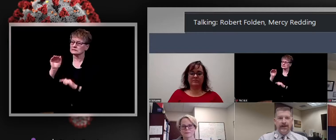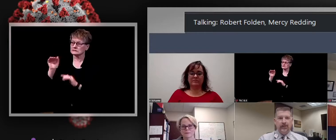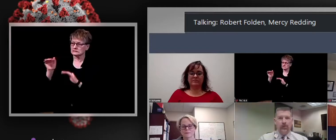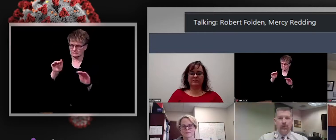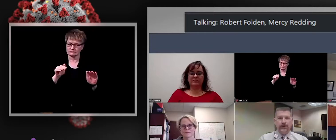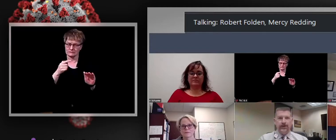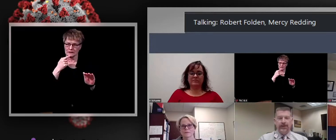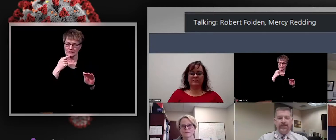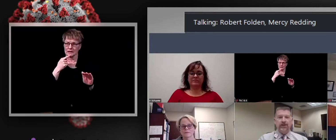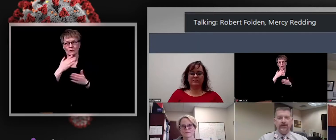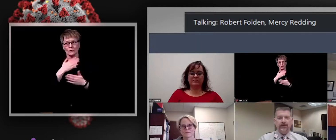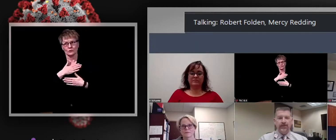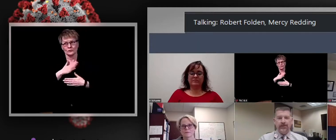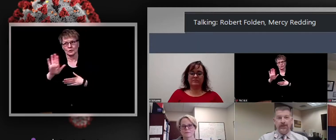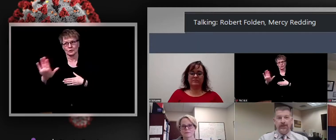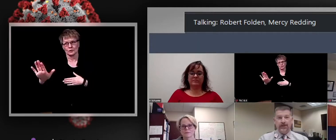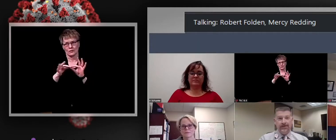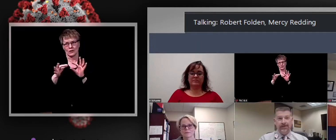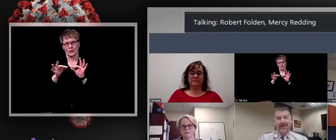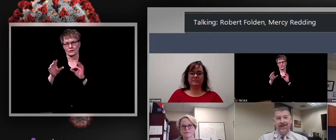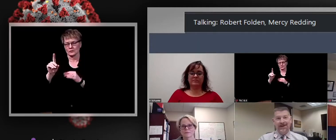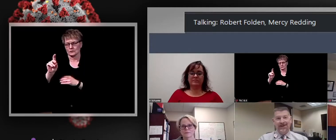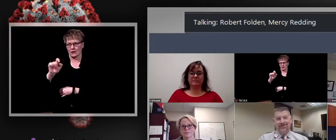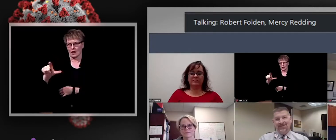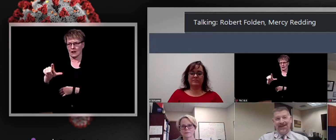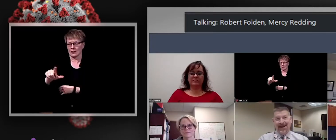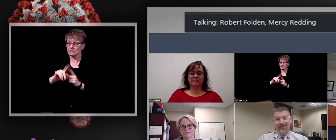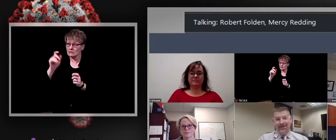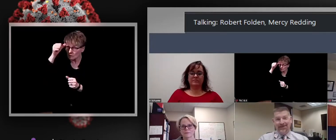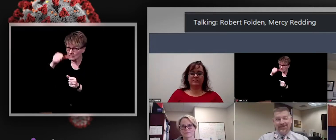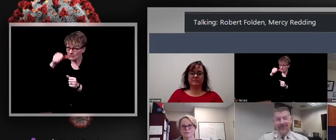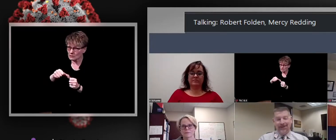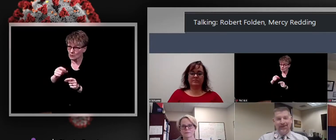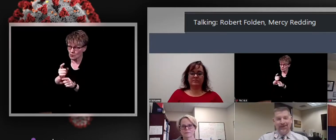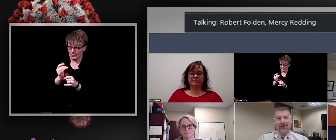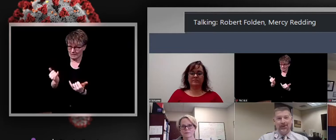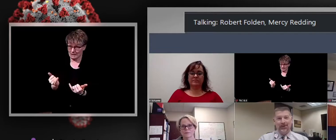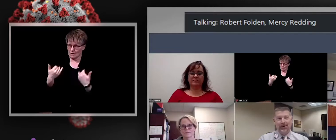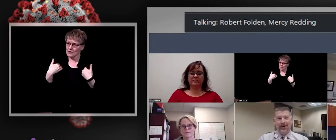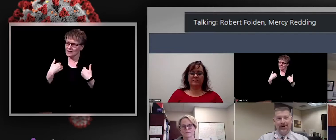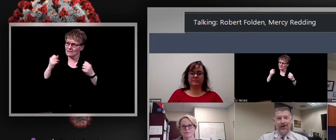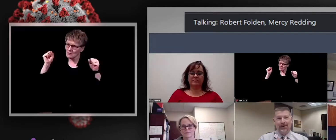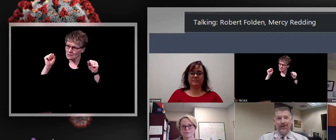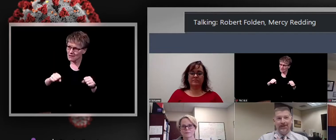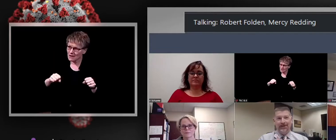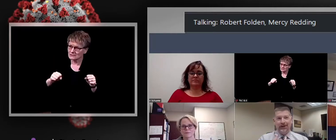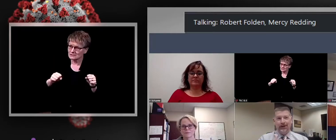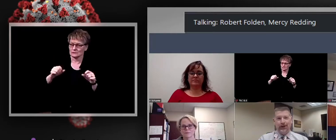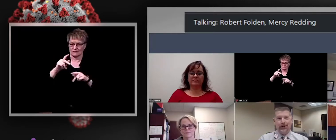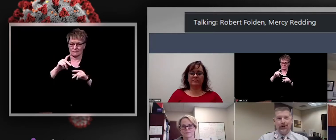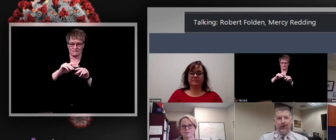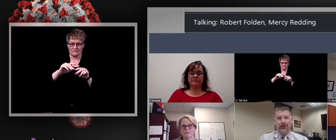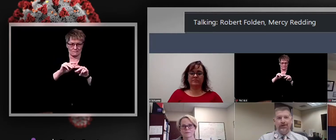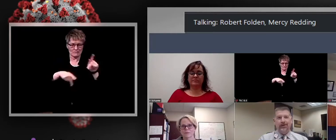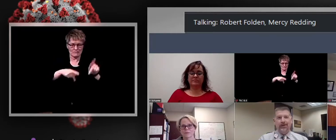in time where there's potential for folks to gather. So, we always get a little concerned